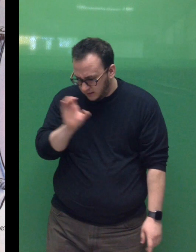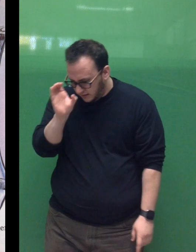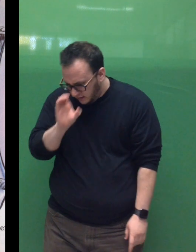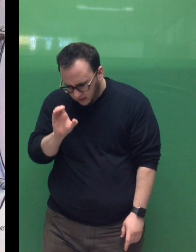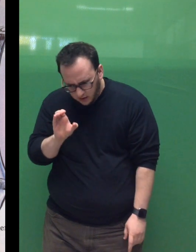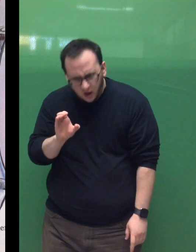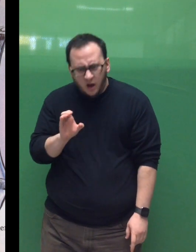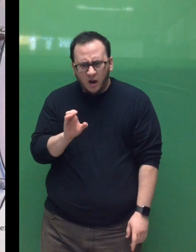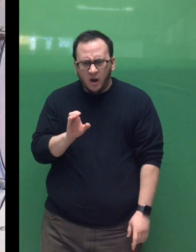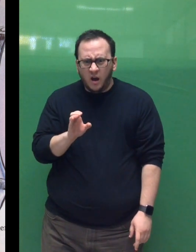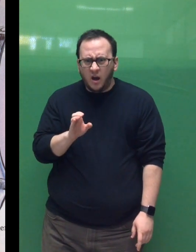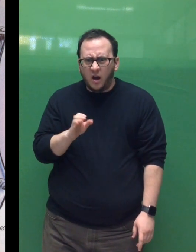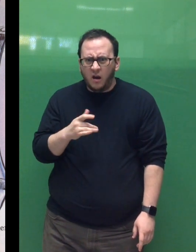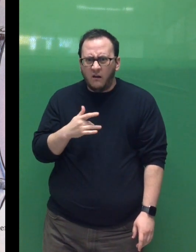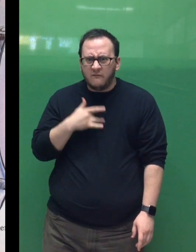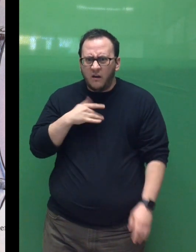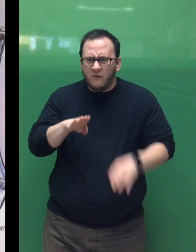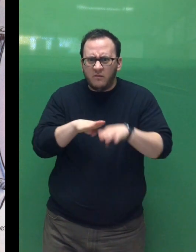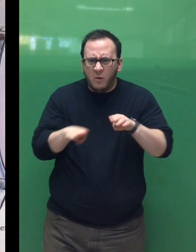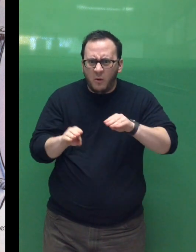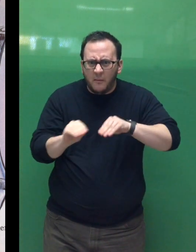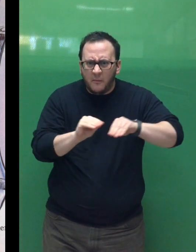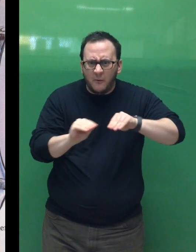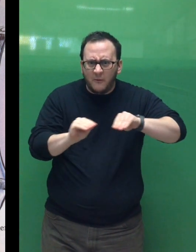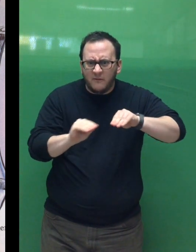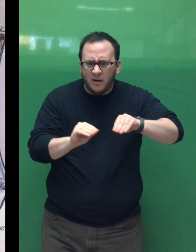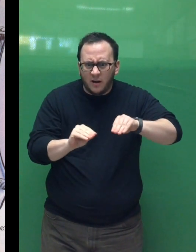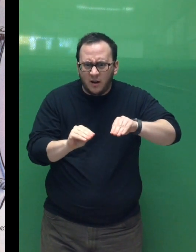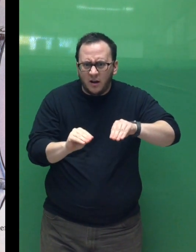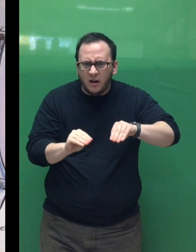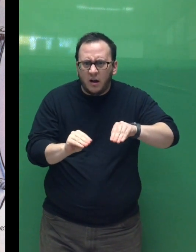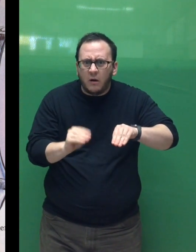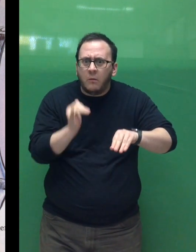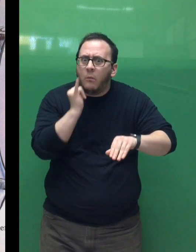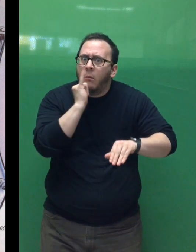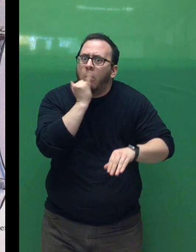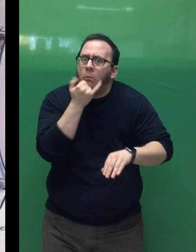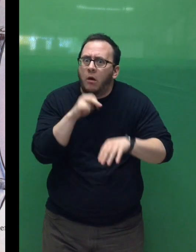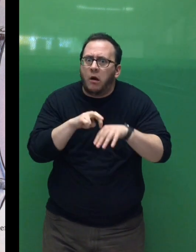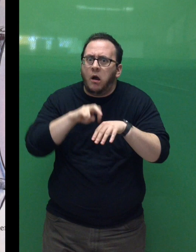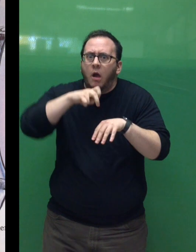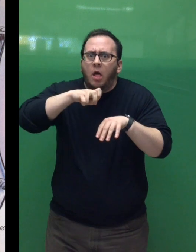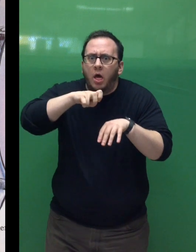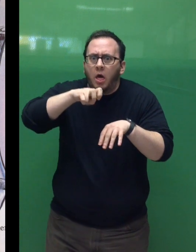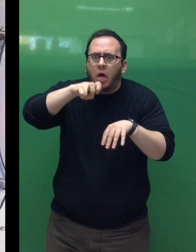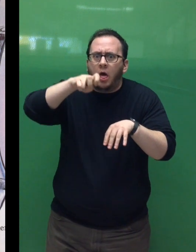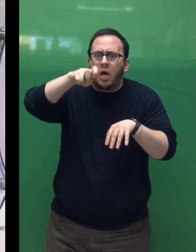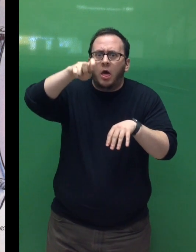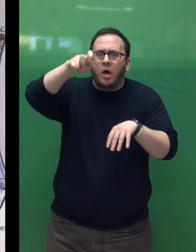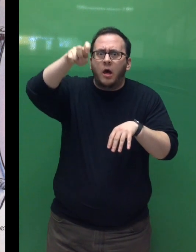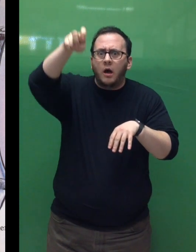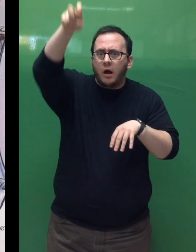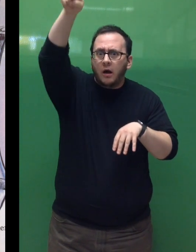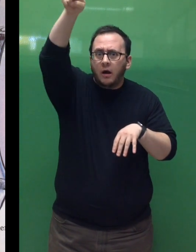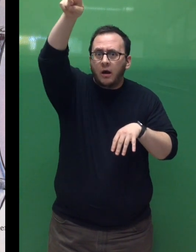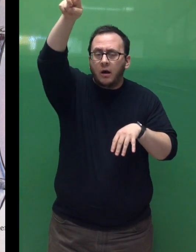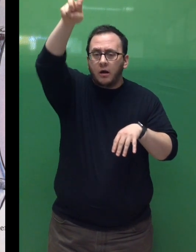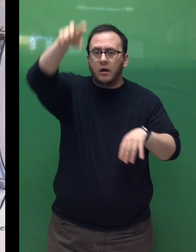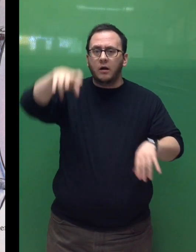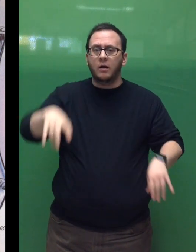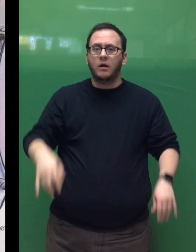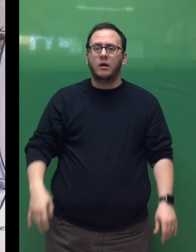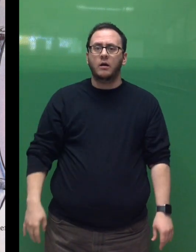Suddenly he felt the floor moving under him. Quite by accident he had stepped onto an escalator -- and up he went.